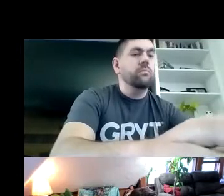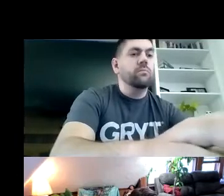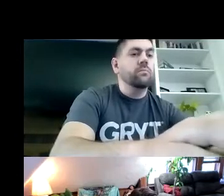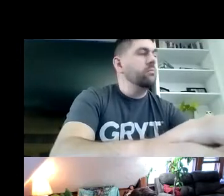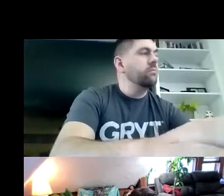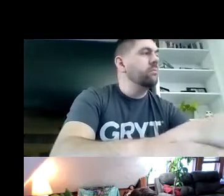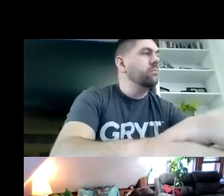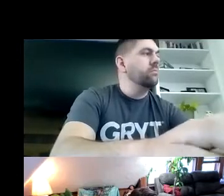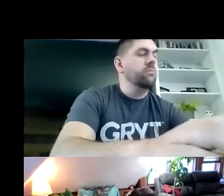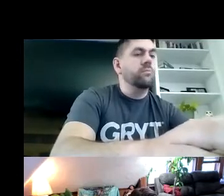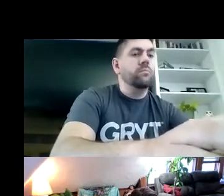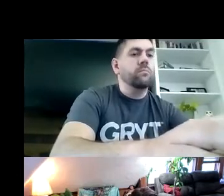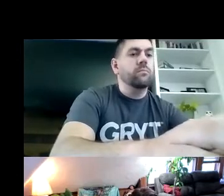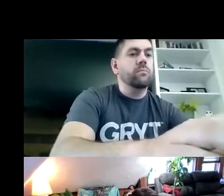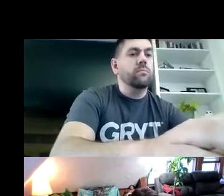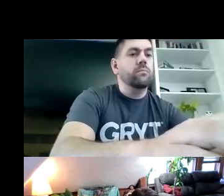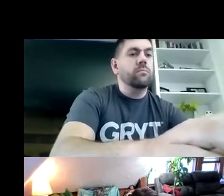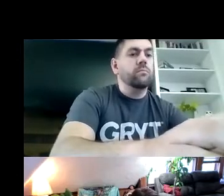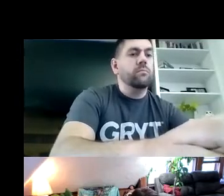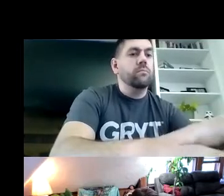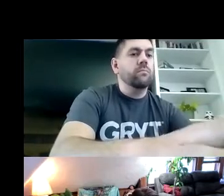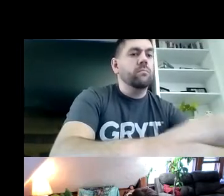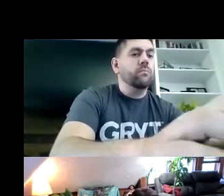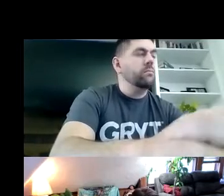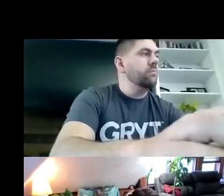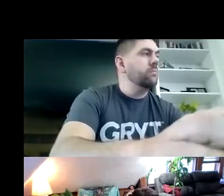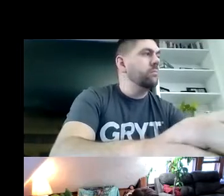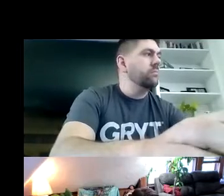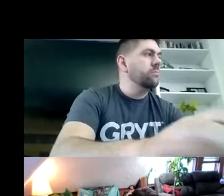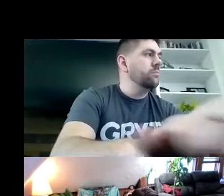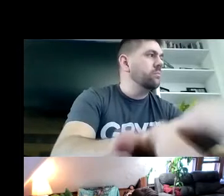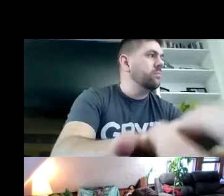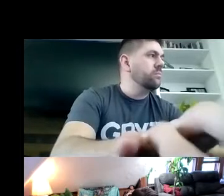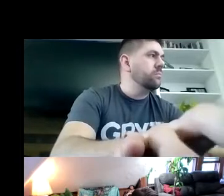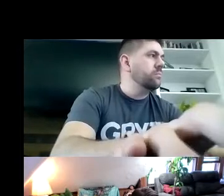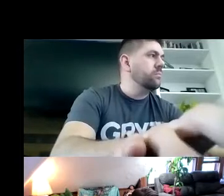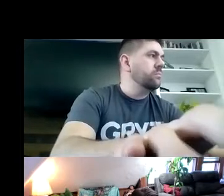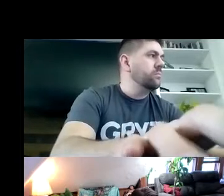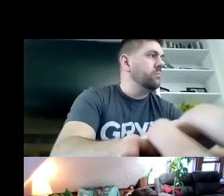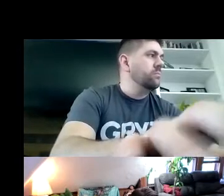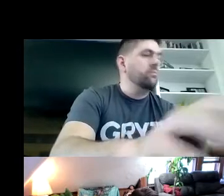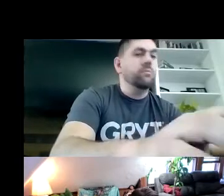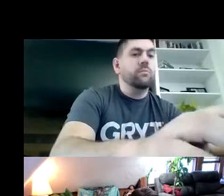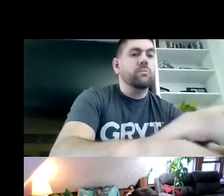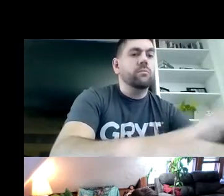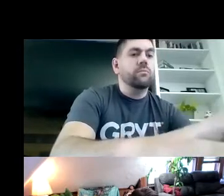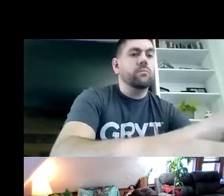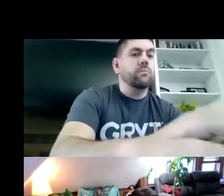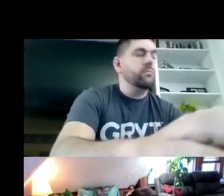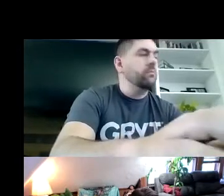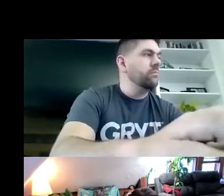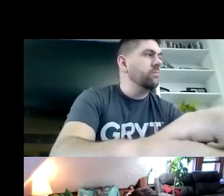but also we help people learn how to advocate for themselves with their caregivers, with their treatment systems,